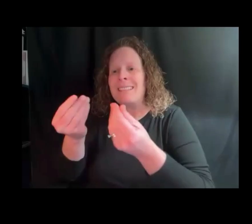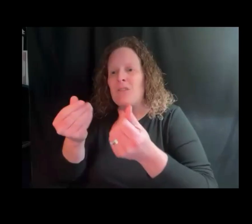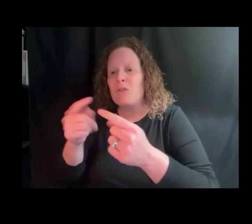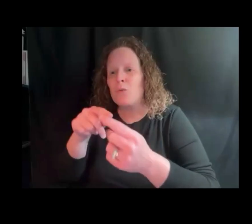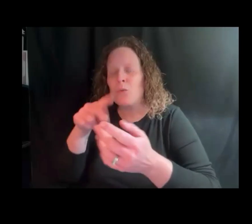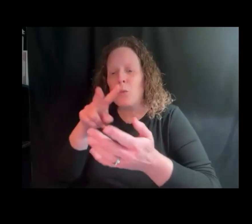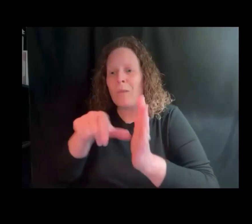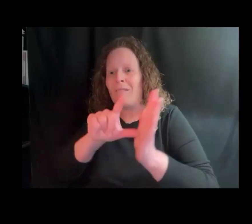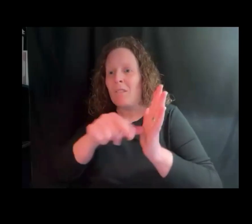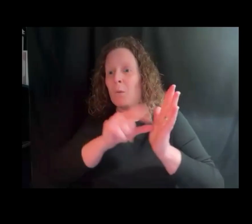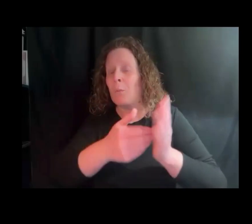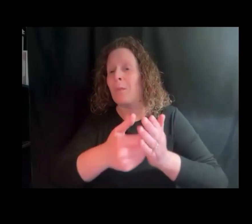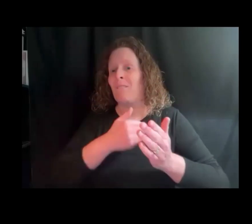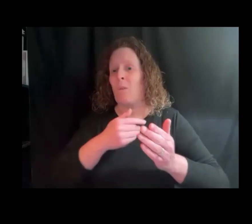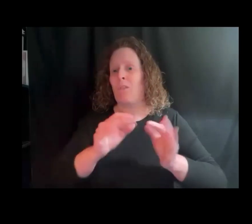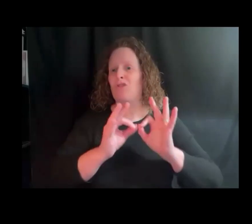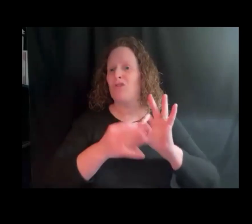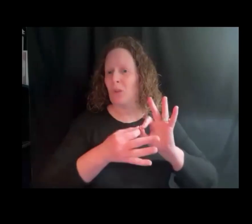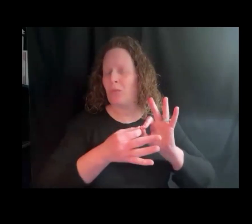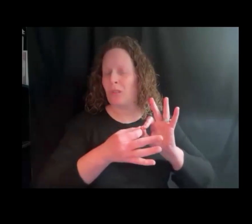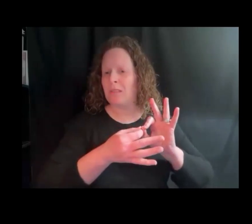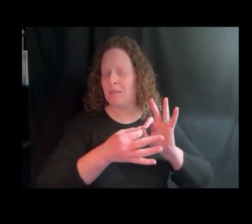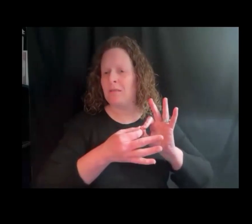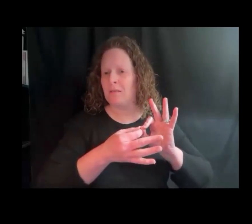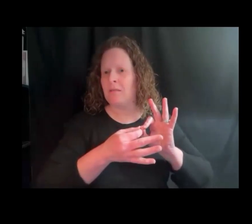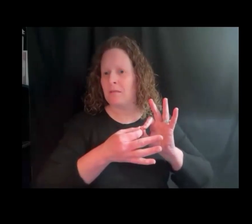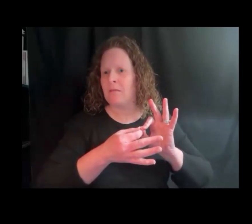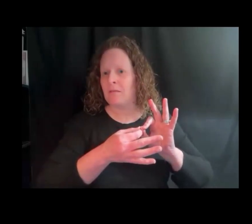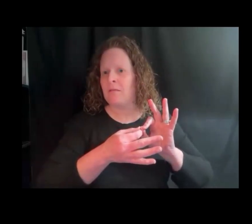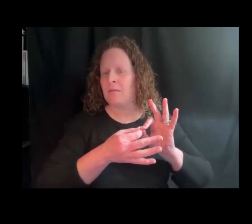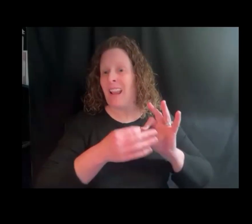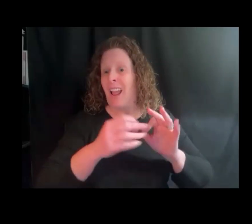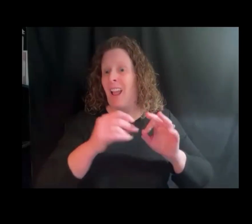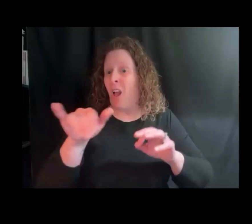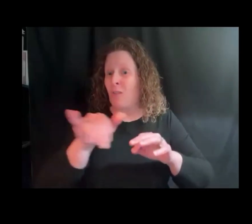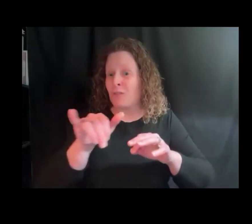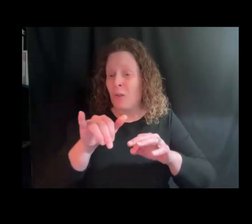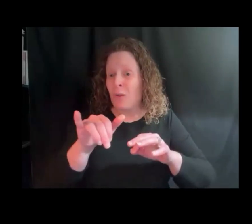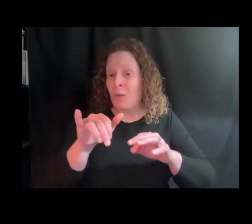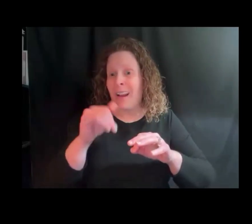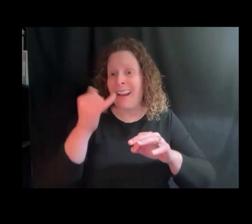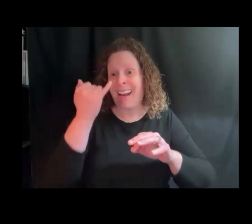for accessibility. They should have a copy of the materials to review prior to the need